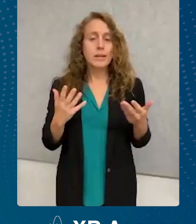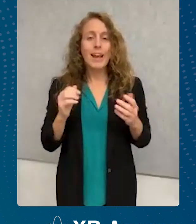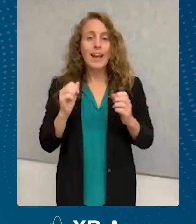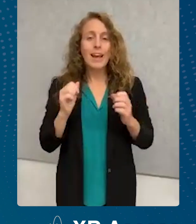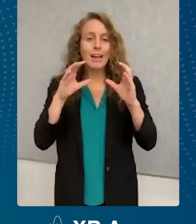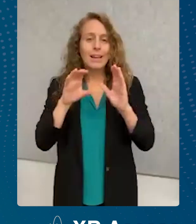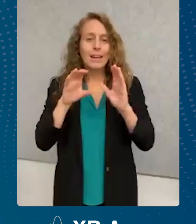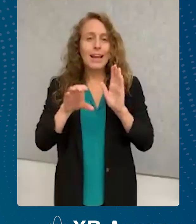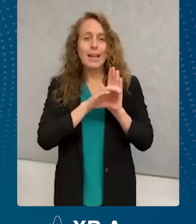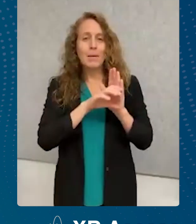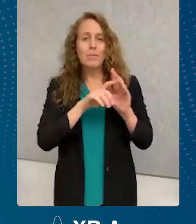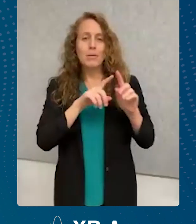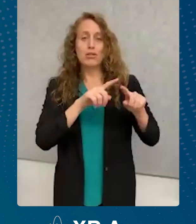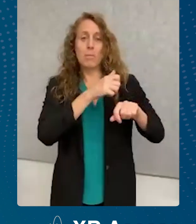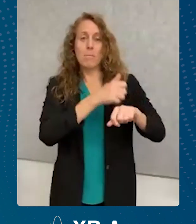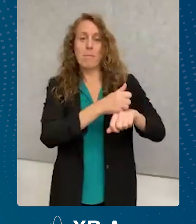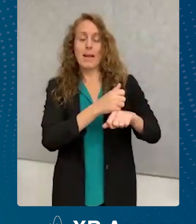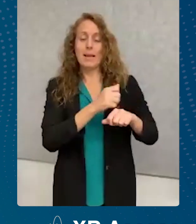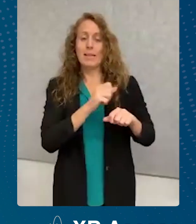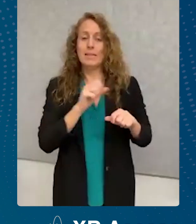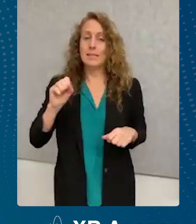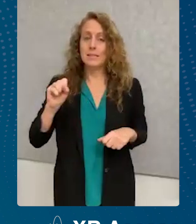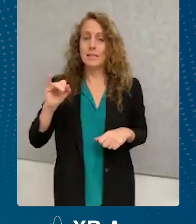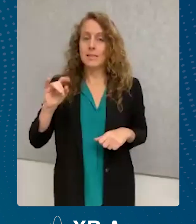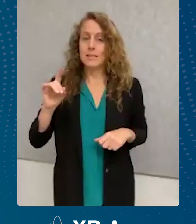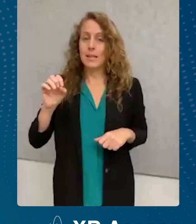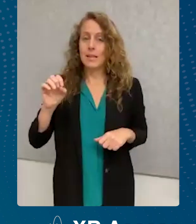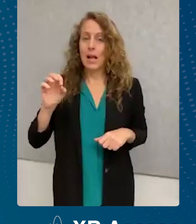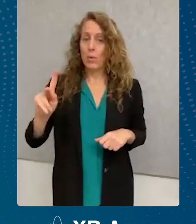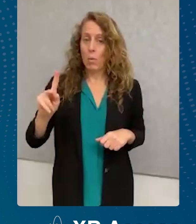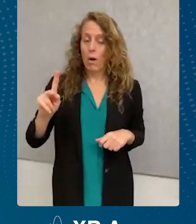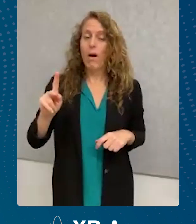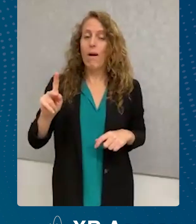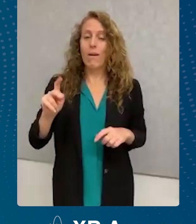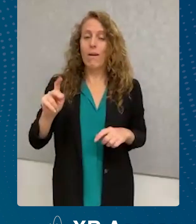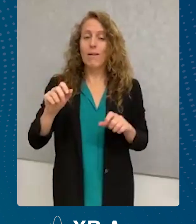accessibility can be leveraged for assistive AR design.